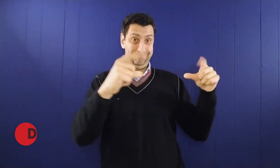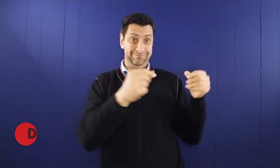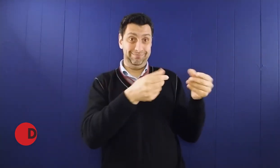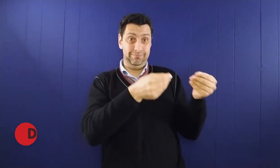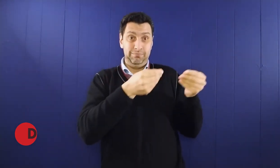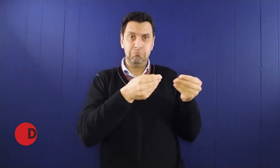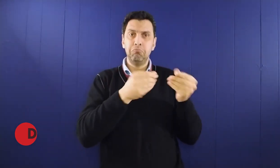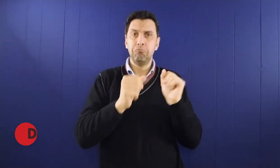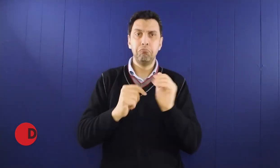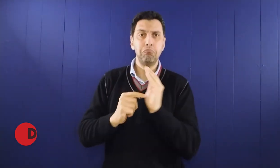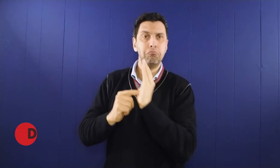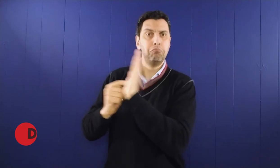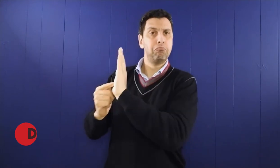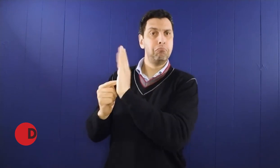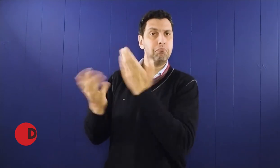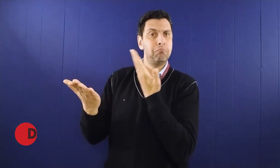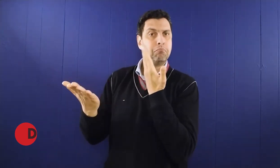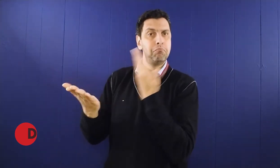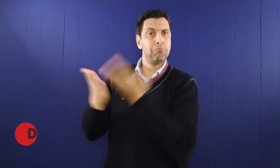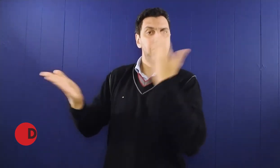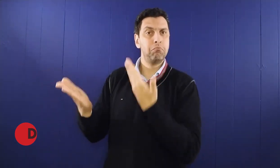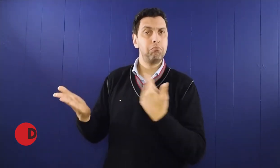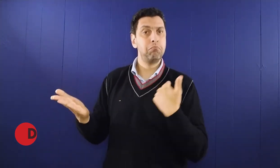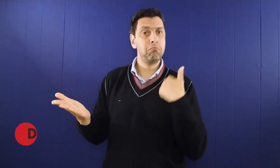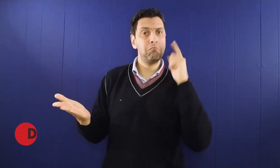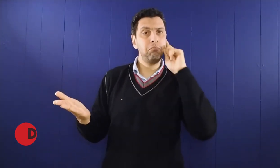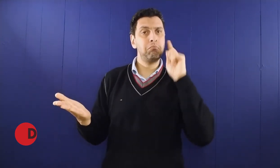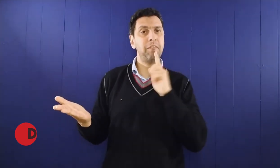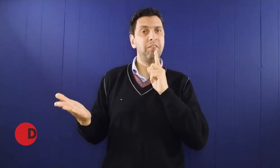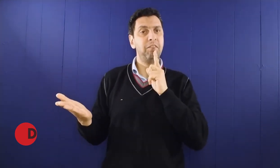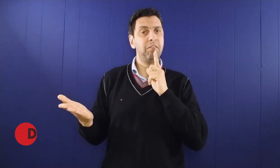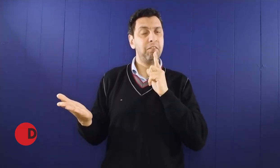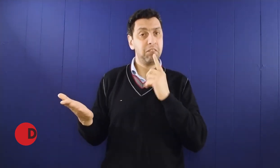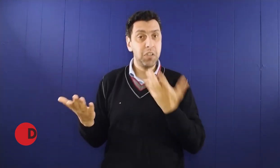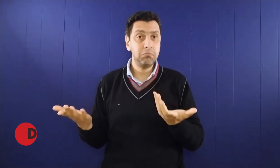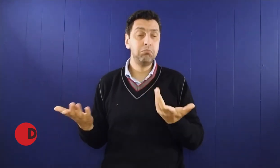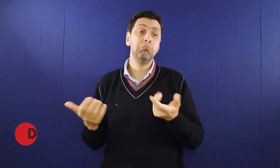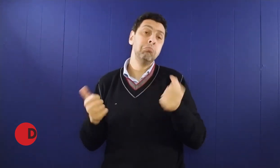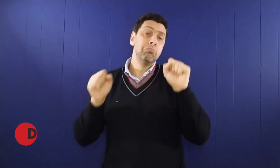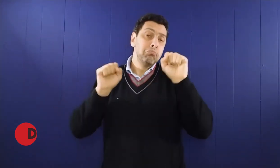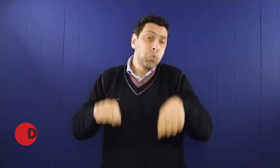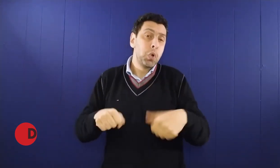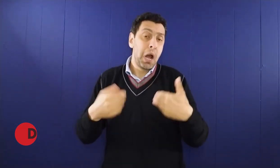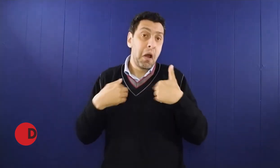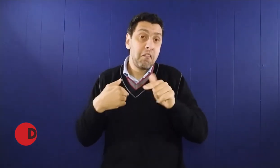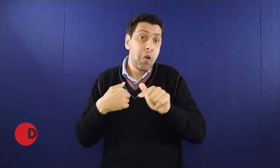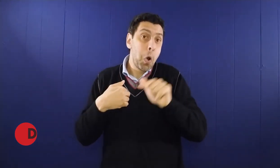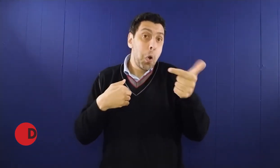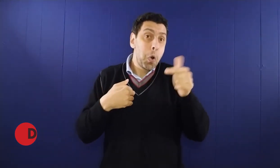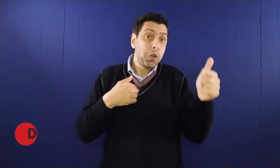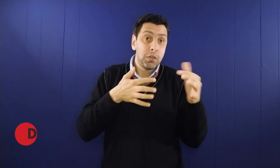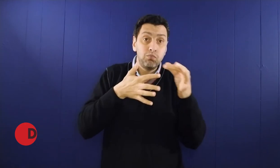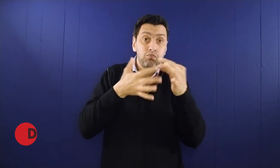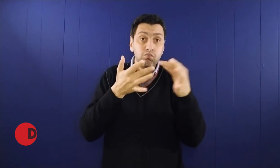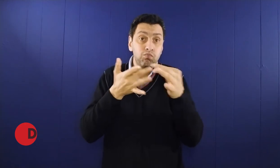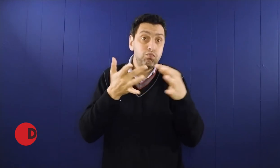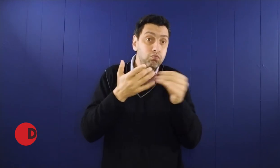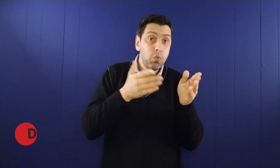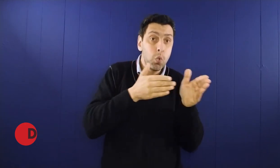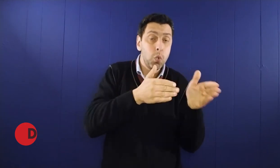are involved in that could be shown to demonstrate that you are Deaf.